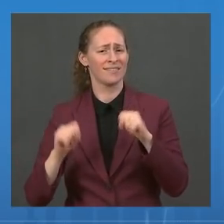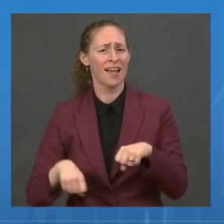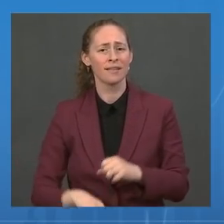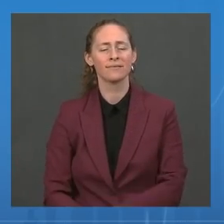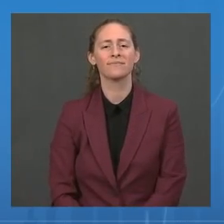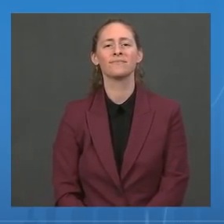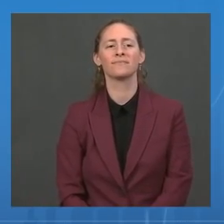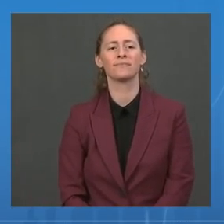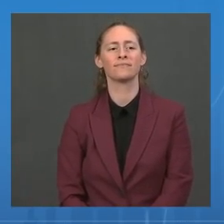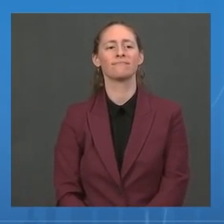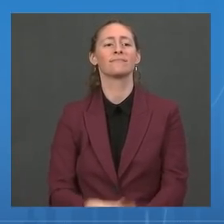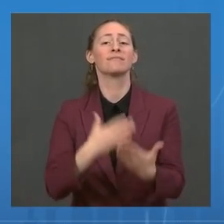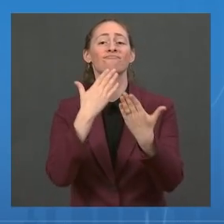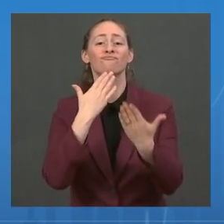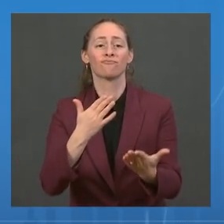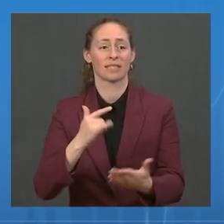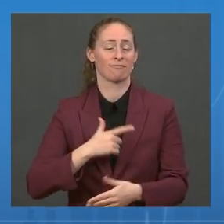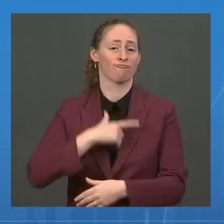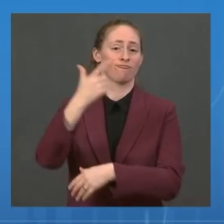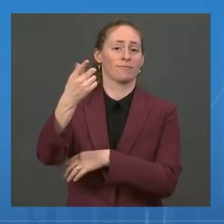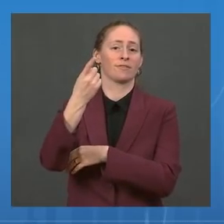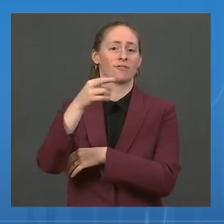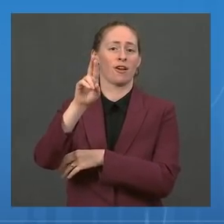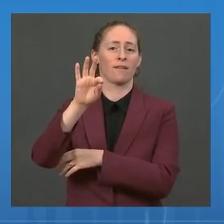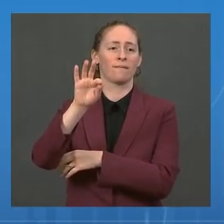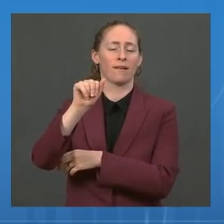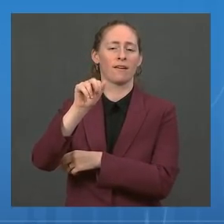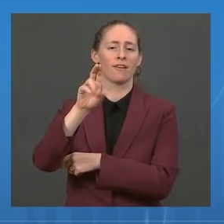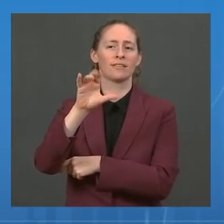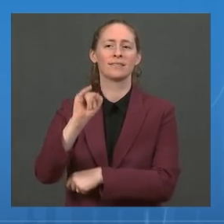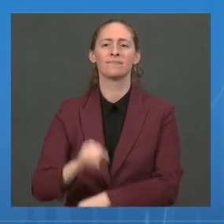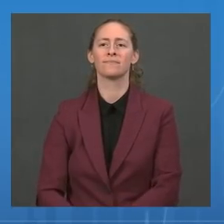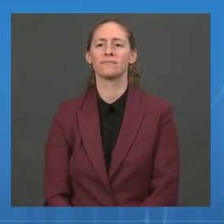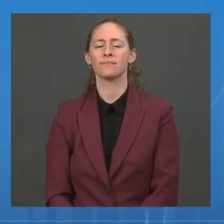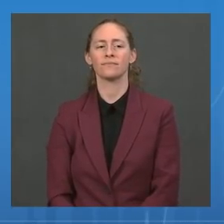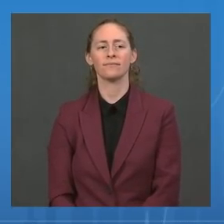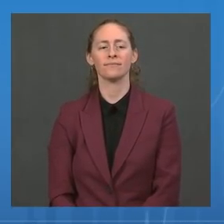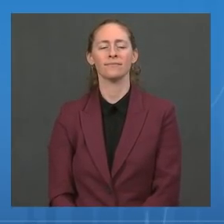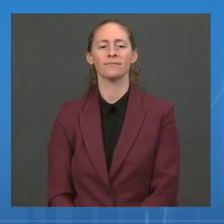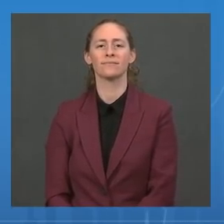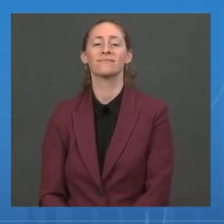Thank you. I'll now turn it over to Dr. Fauci, Dr. Fauci: Thank you very much, Dr. Walensky.